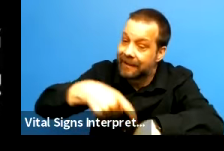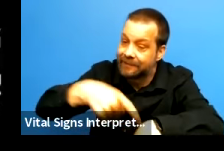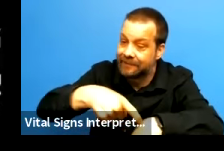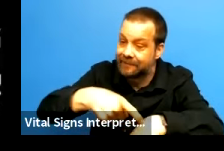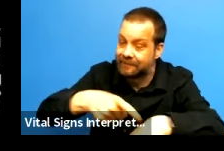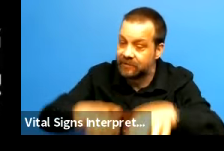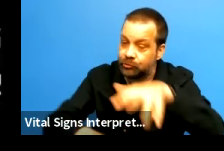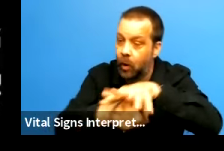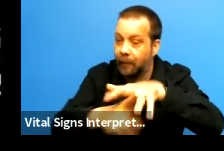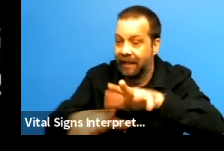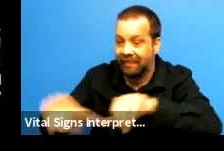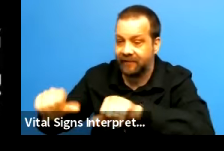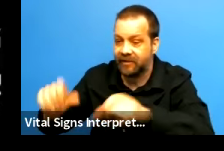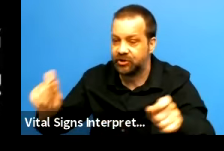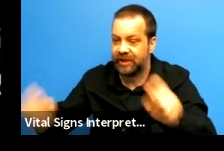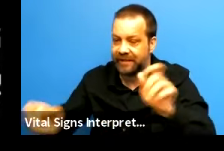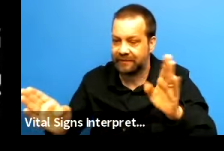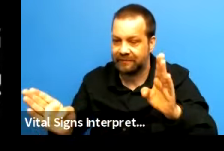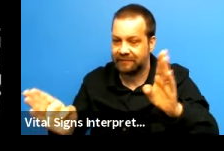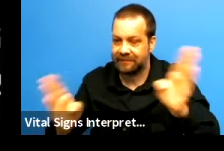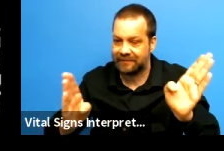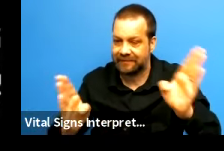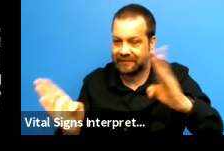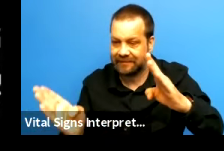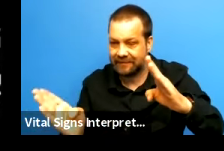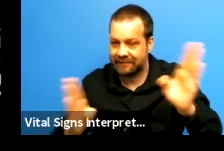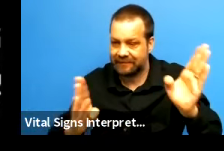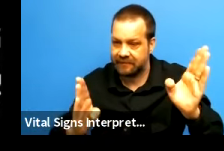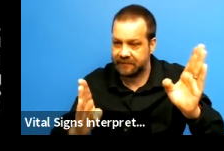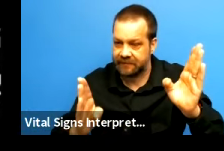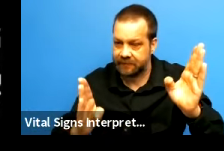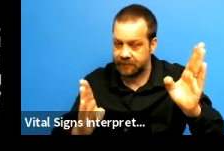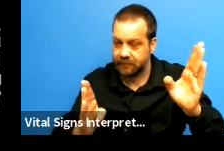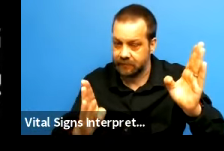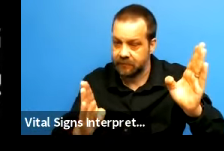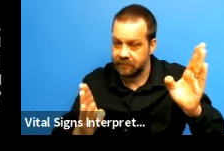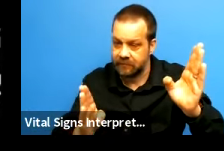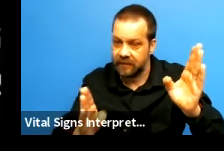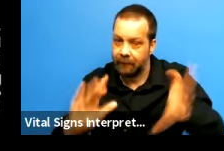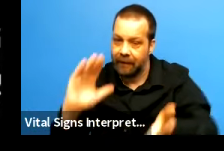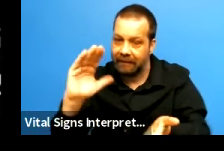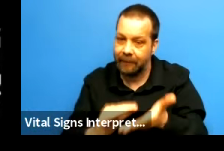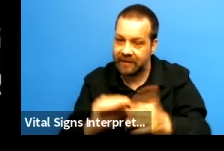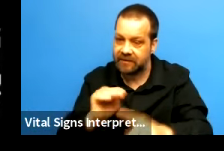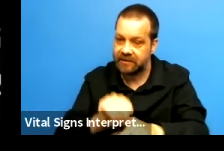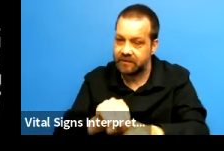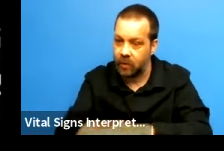is change work hours in order to minimize exposure.